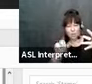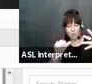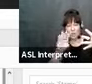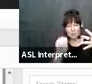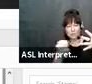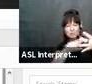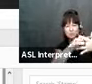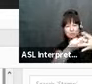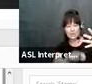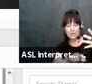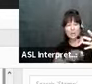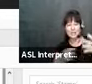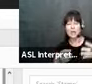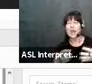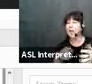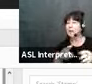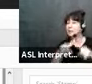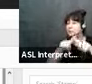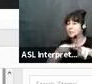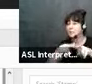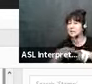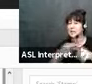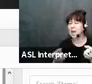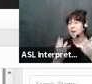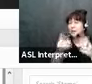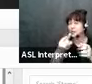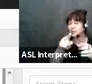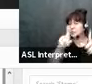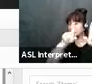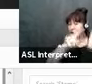much you're testing, where you're testing that leads to some of these disparities.